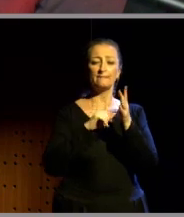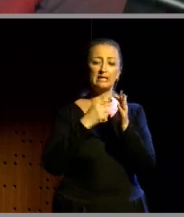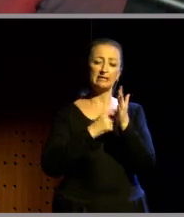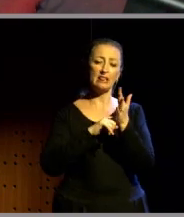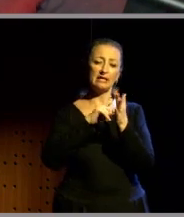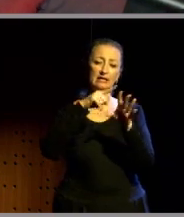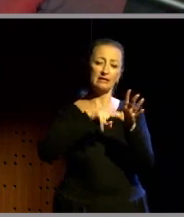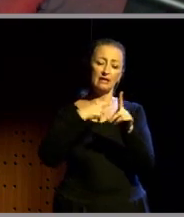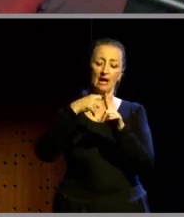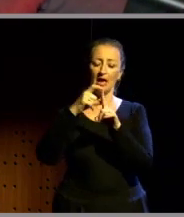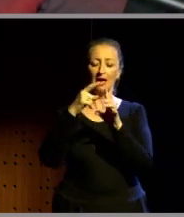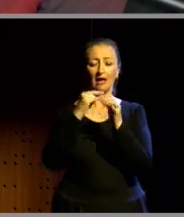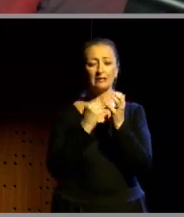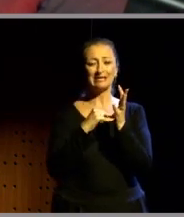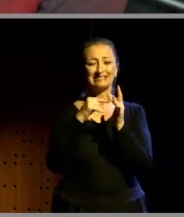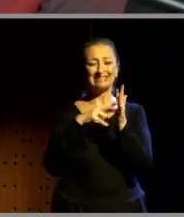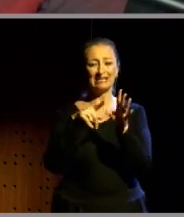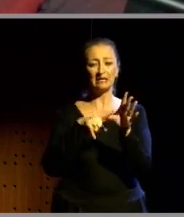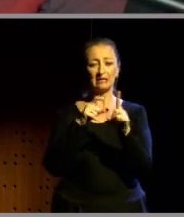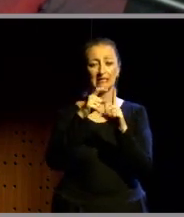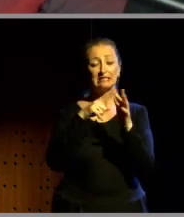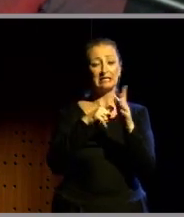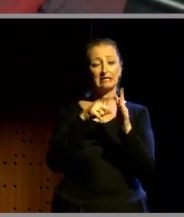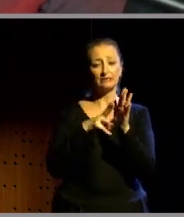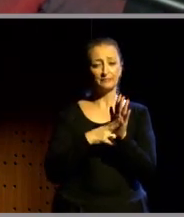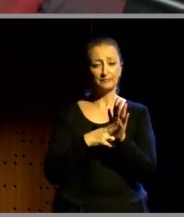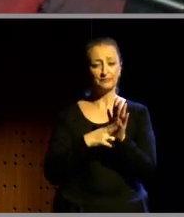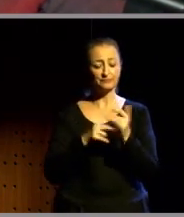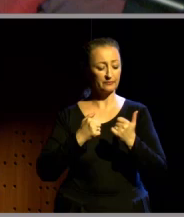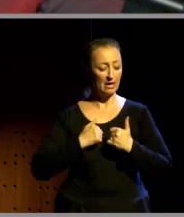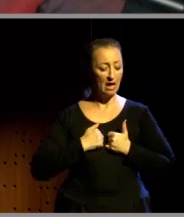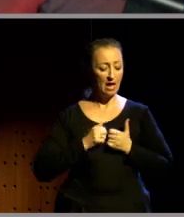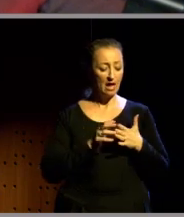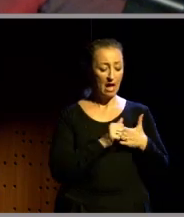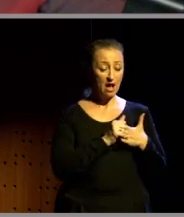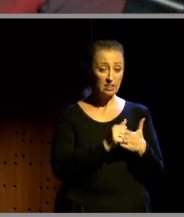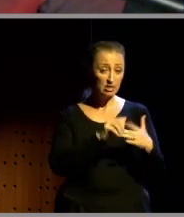The leadership that we have at Creative Australia isn't possible unless we had people